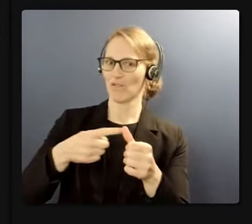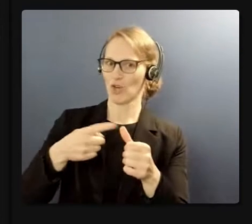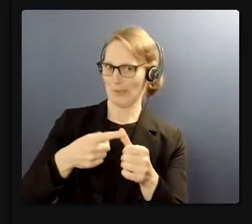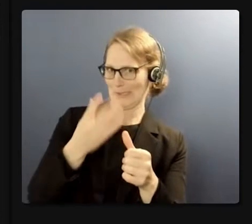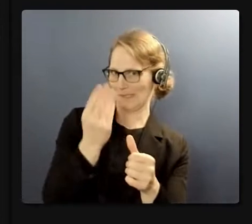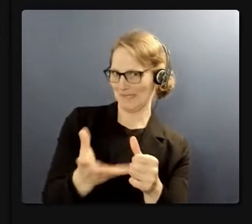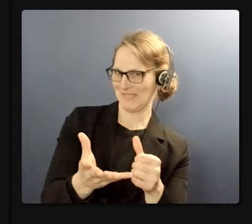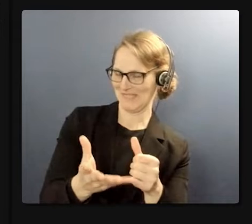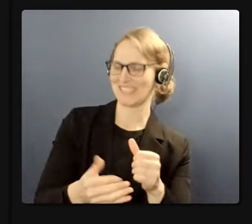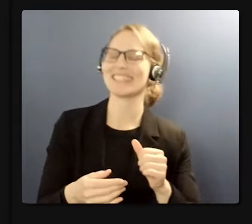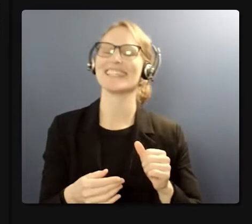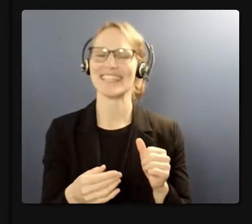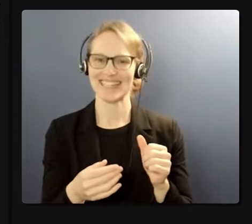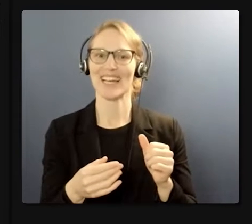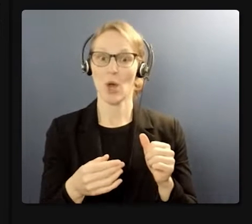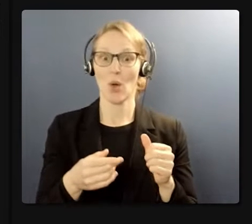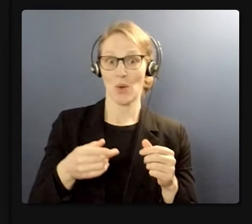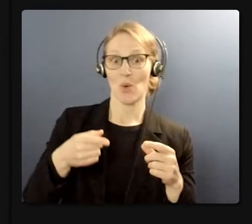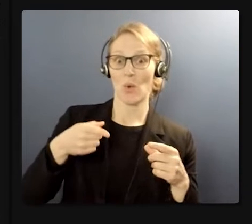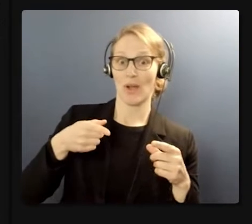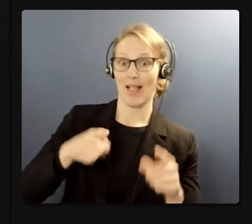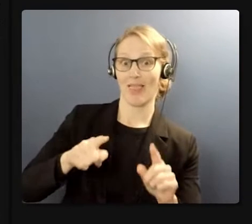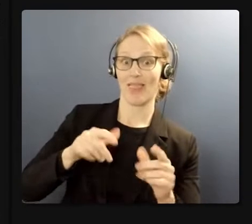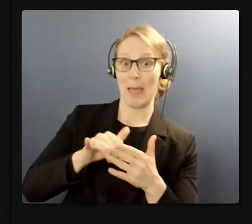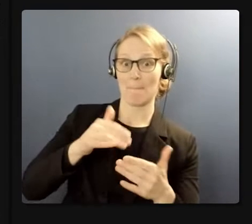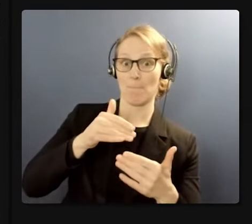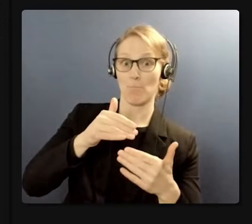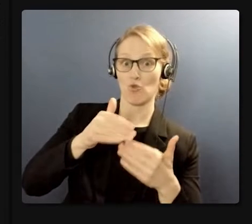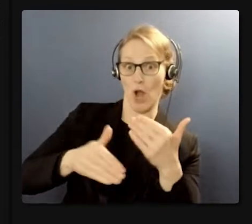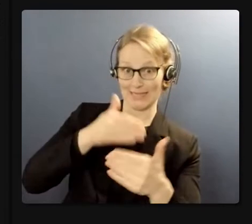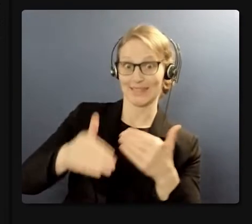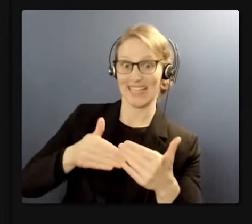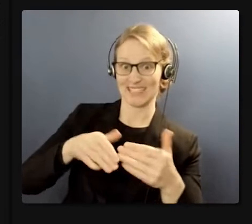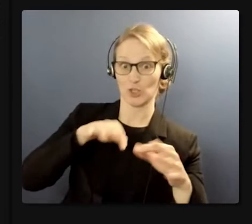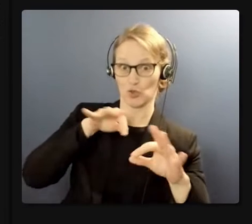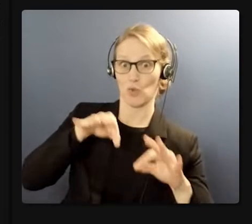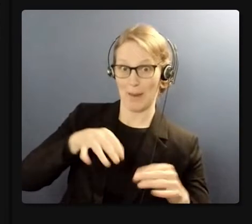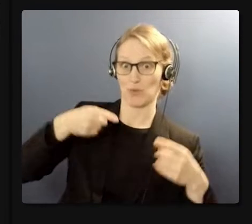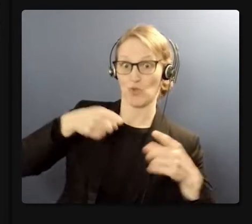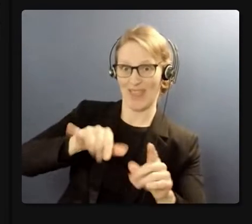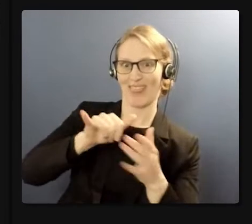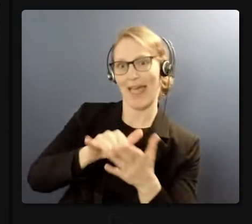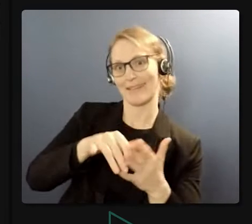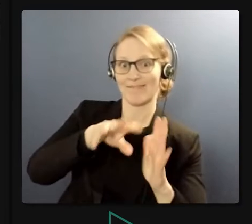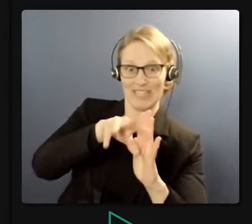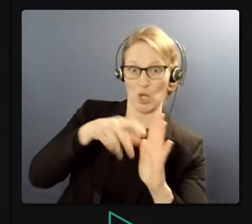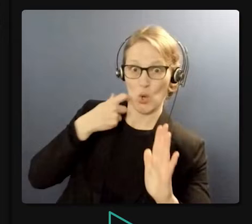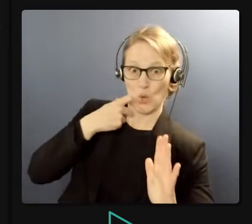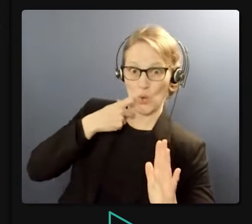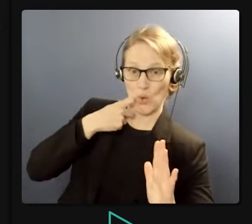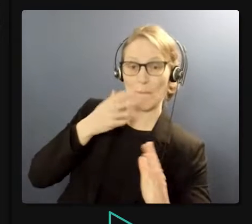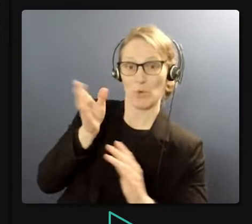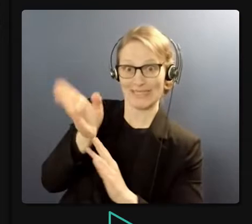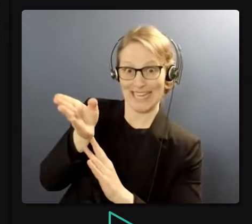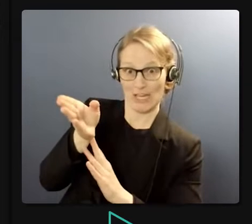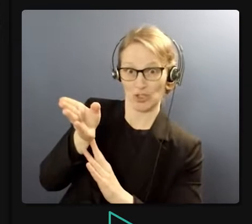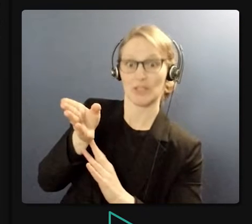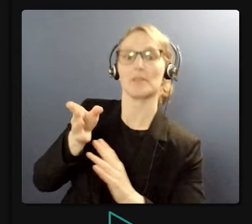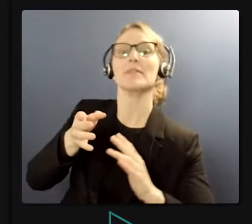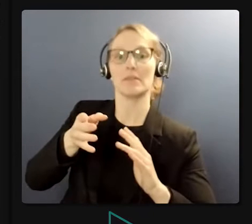is exclusively done in a real engine, it can be done in any engine or tool using the simple SDK.